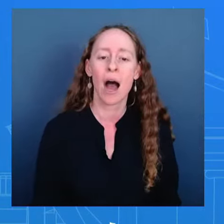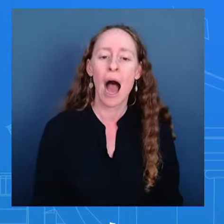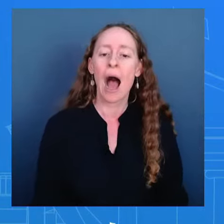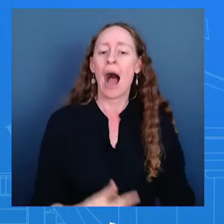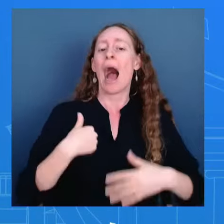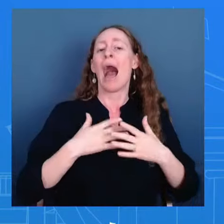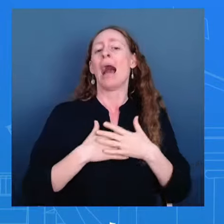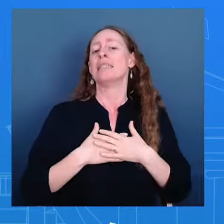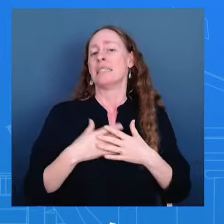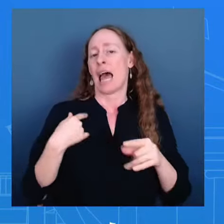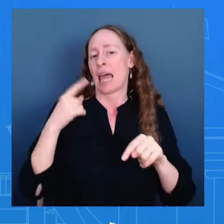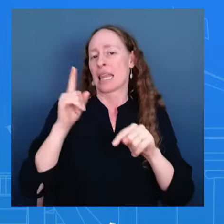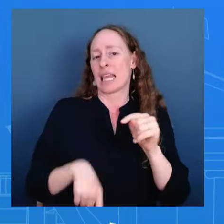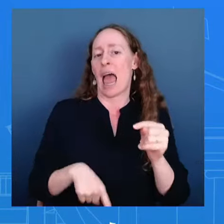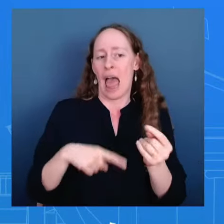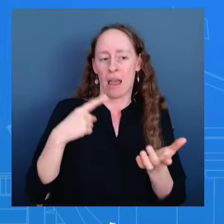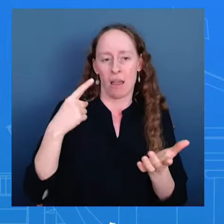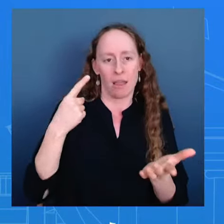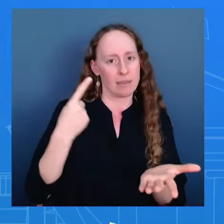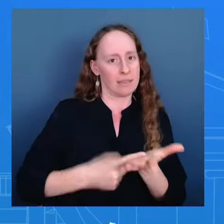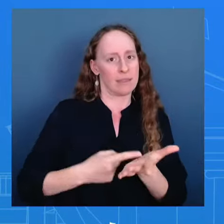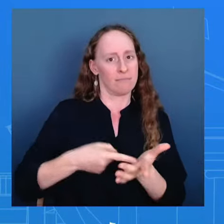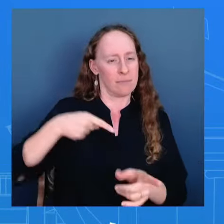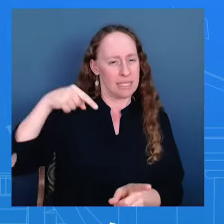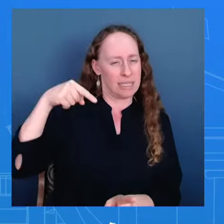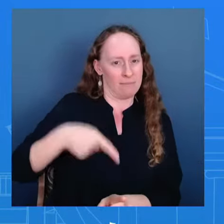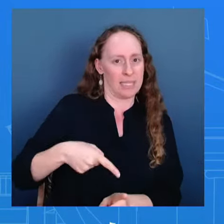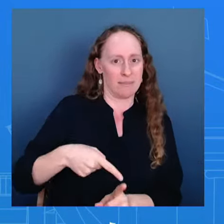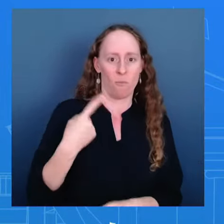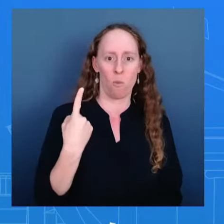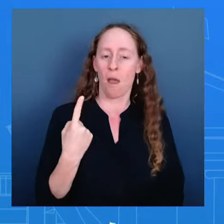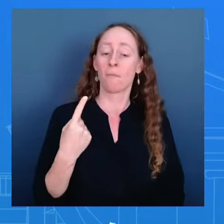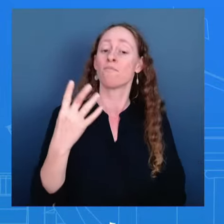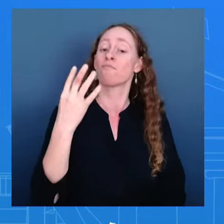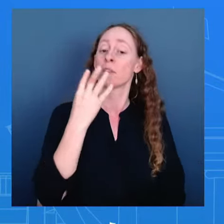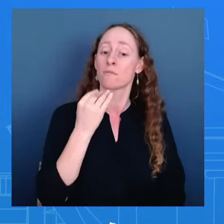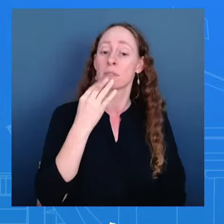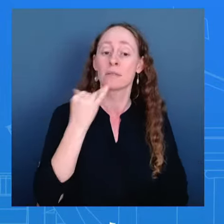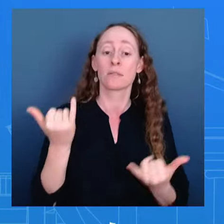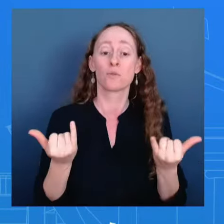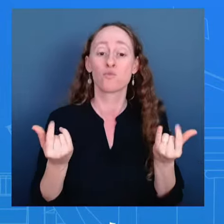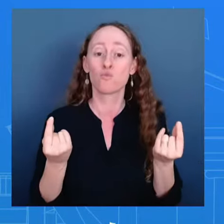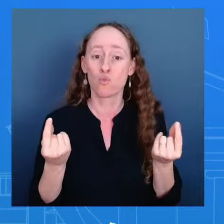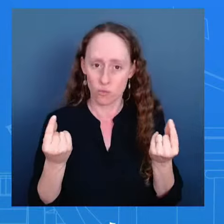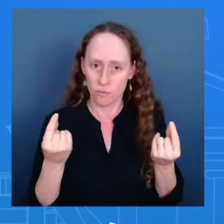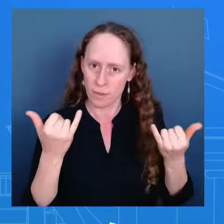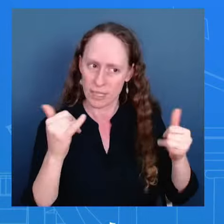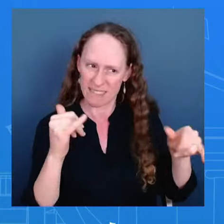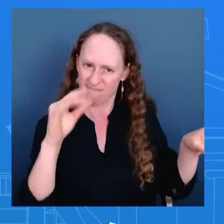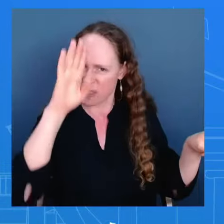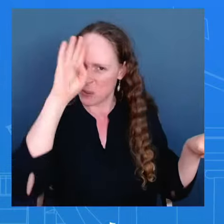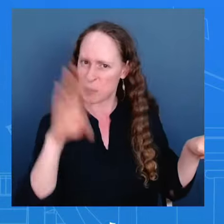was that they were going after Hamas operatives, and they have said that they killed Hamas operatives